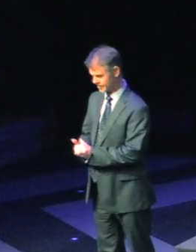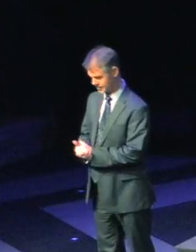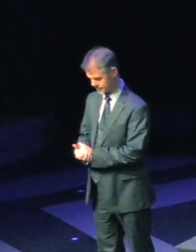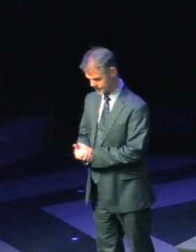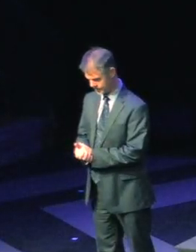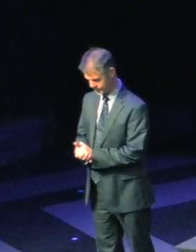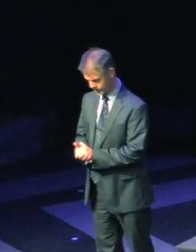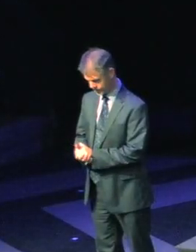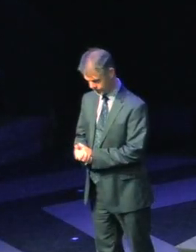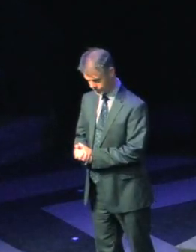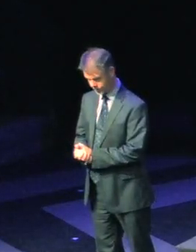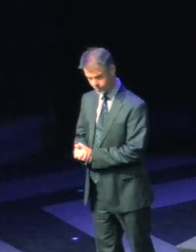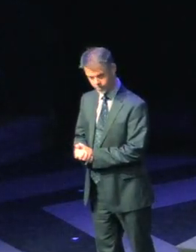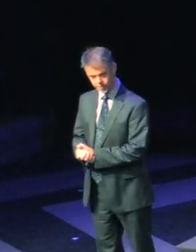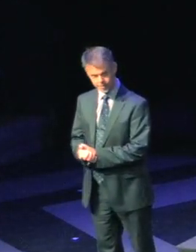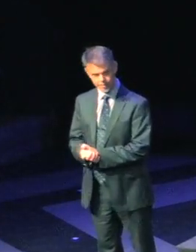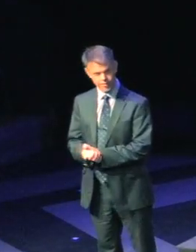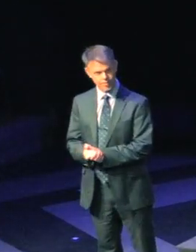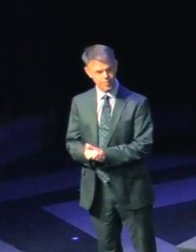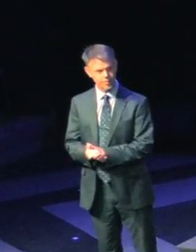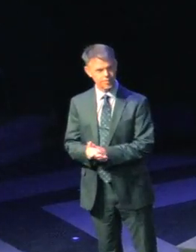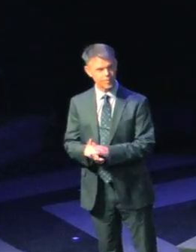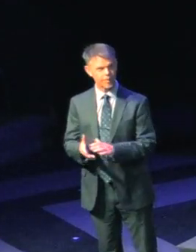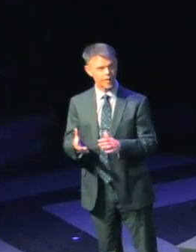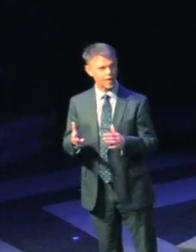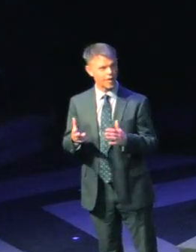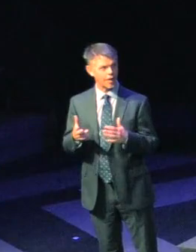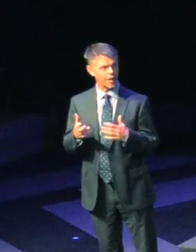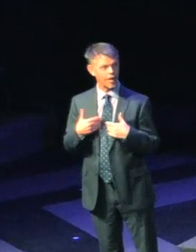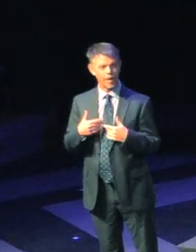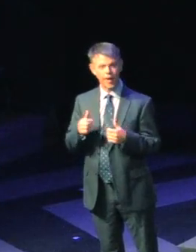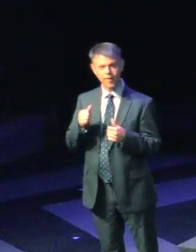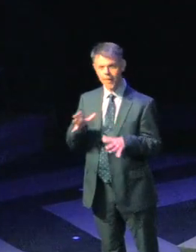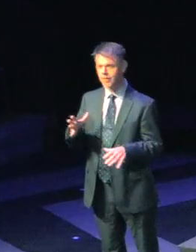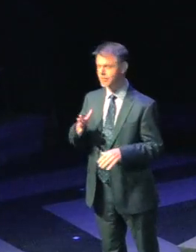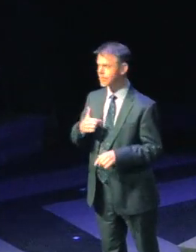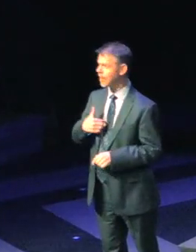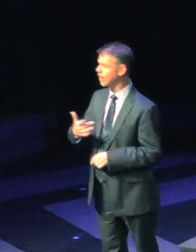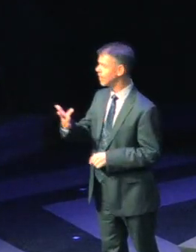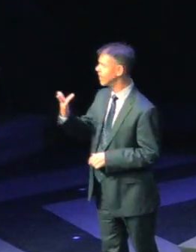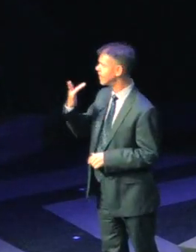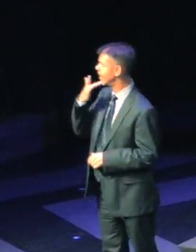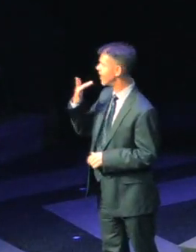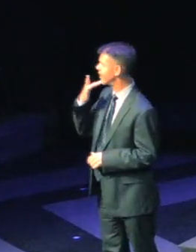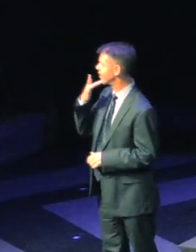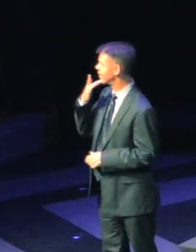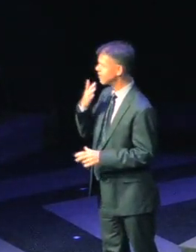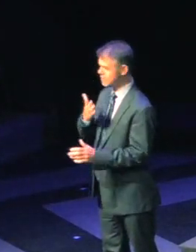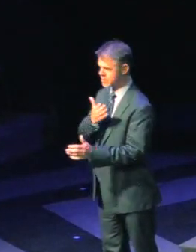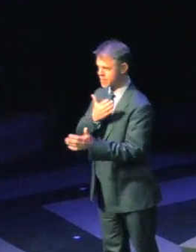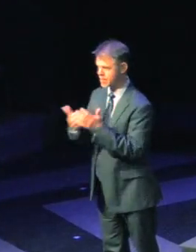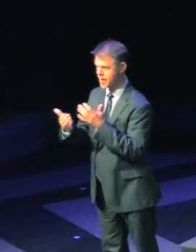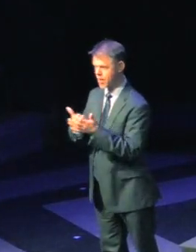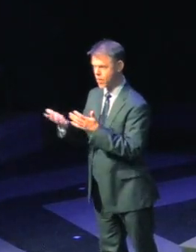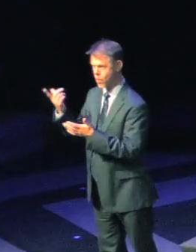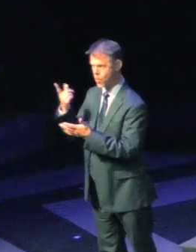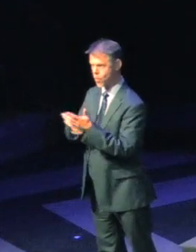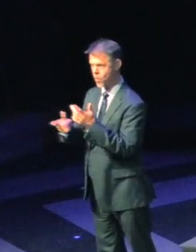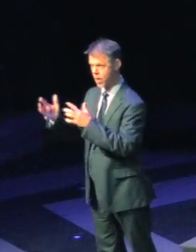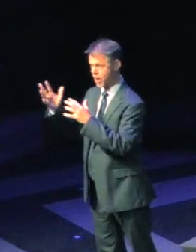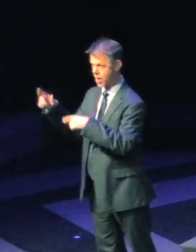I'm highly blessed and highly favored. In spite of all I was able to celebrate my 59th